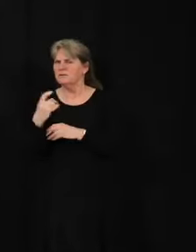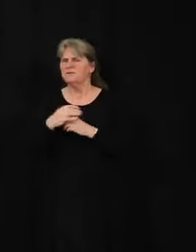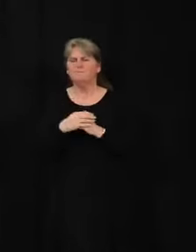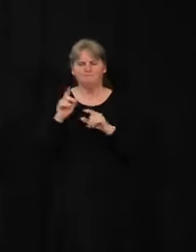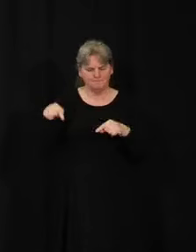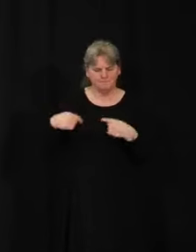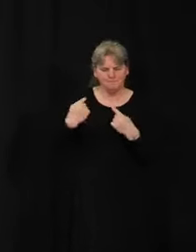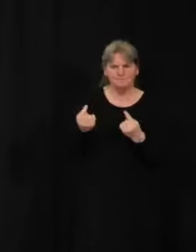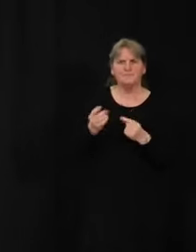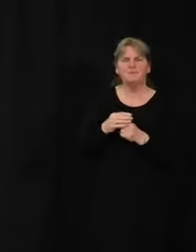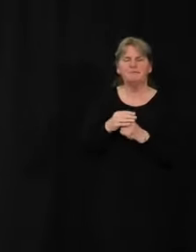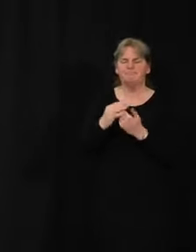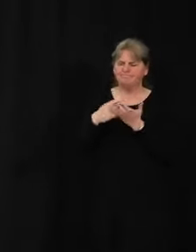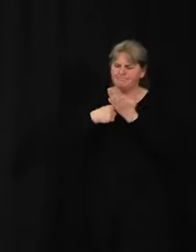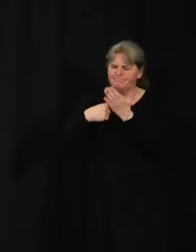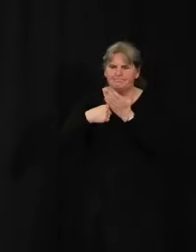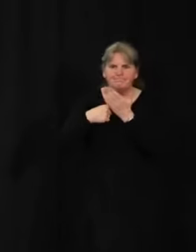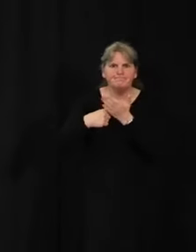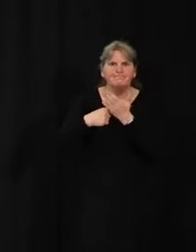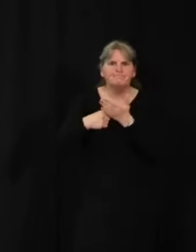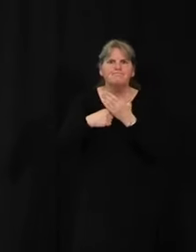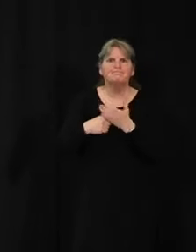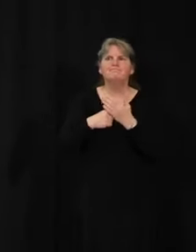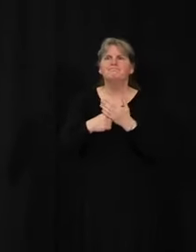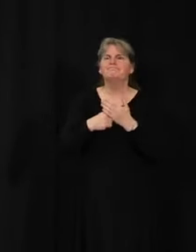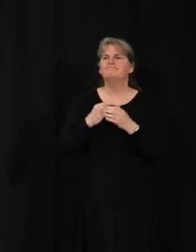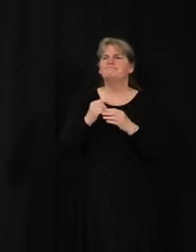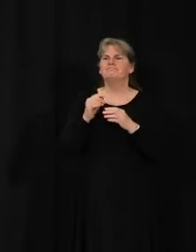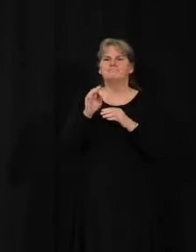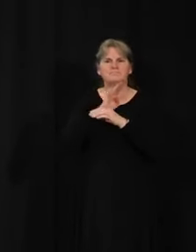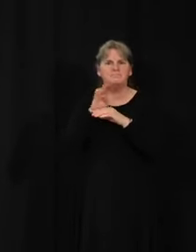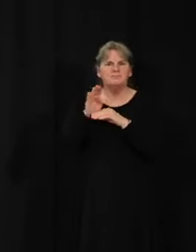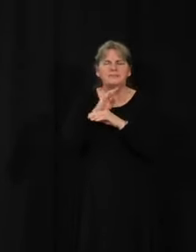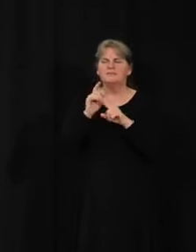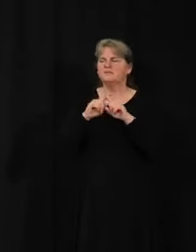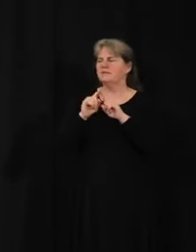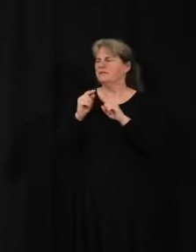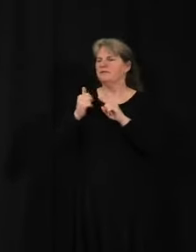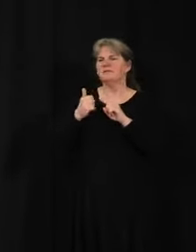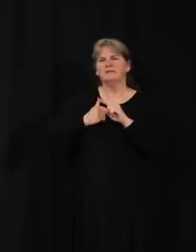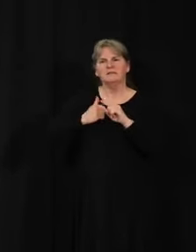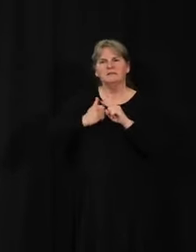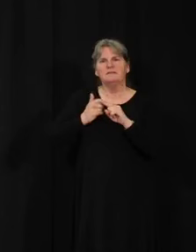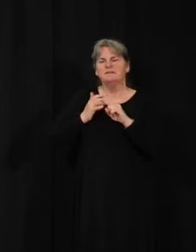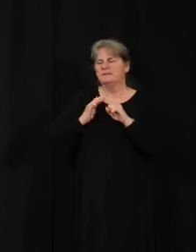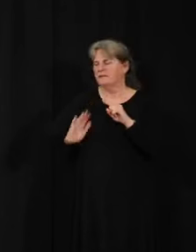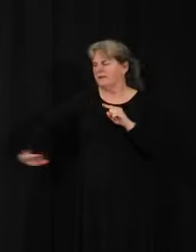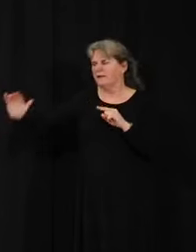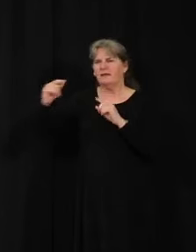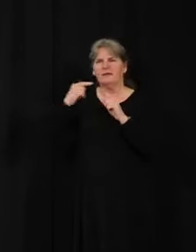something that we have been talking about in our bilateral and whole government conversations upstairs.